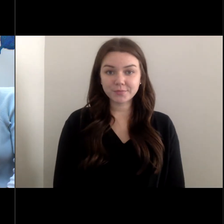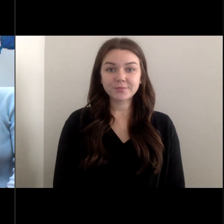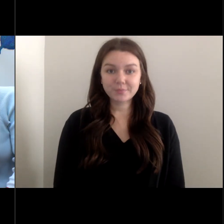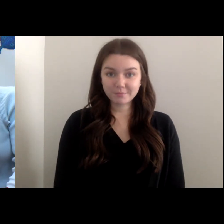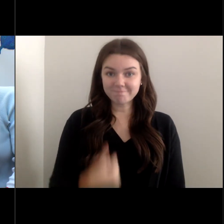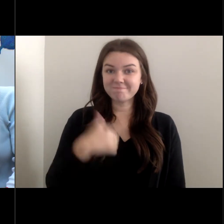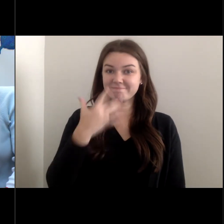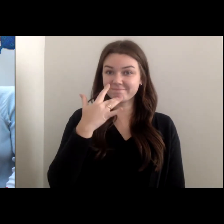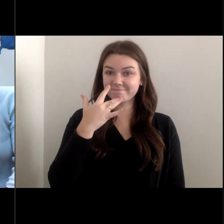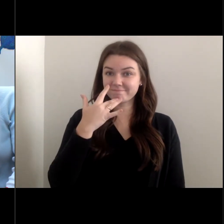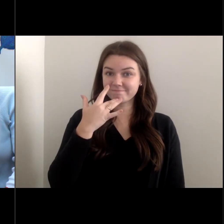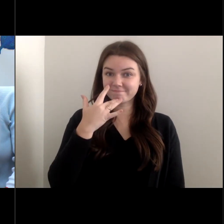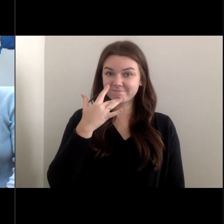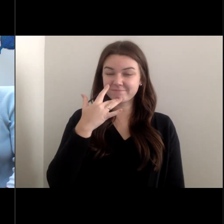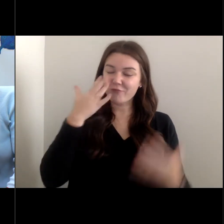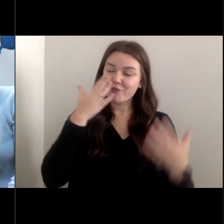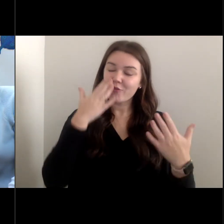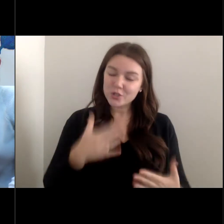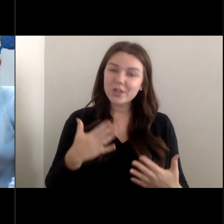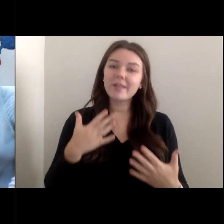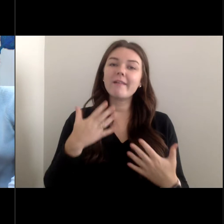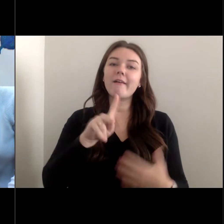our aquarium is closed right now, but hopefully it will be open soon.